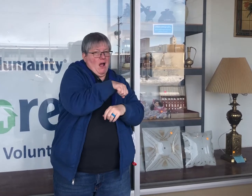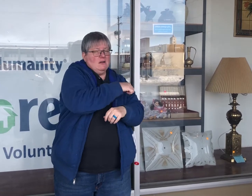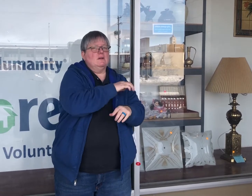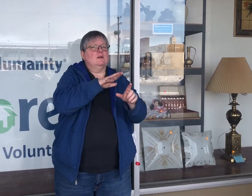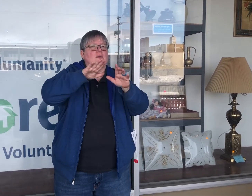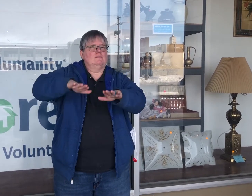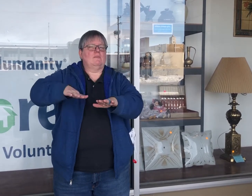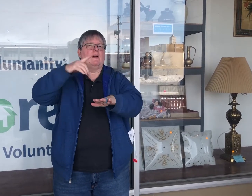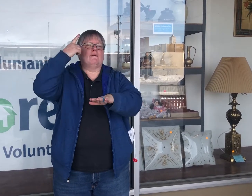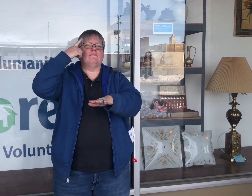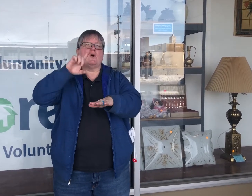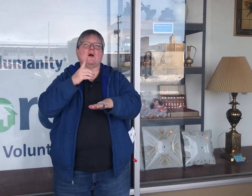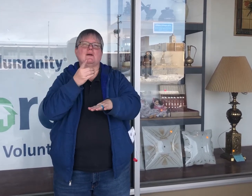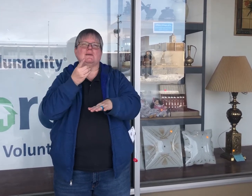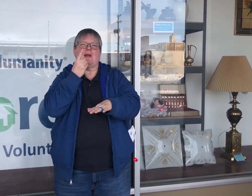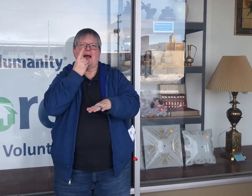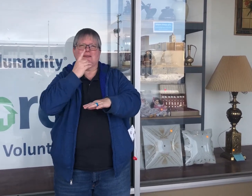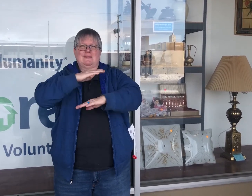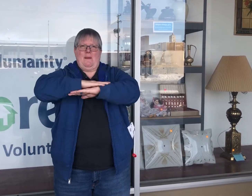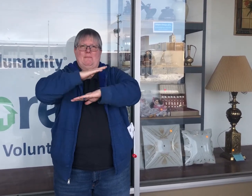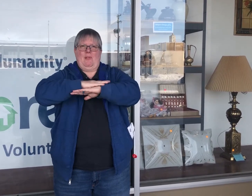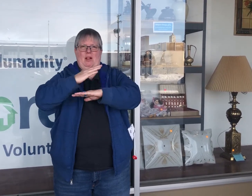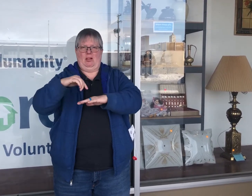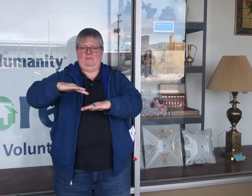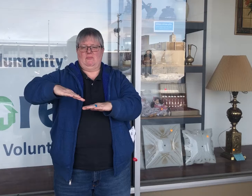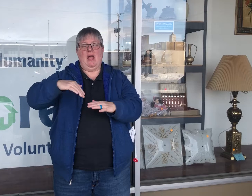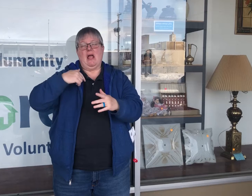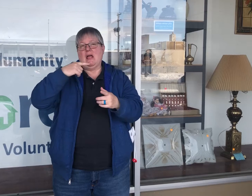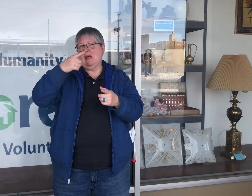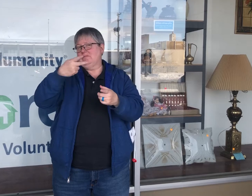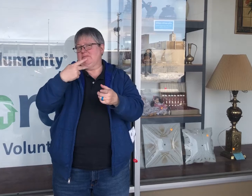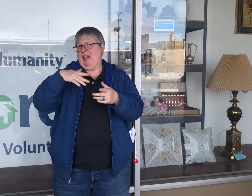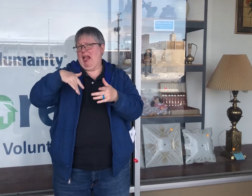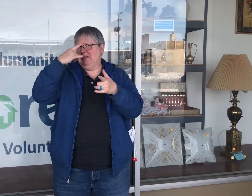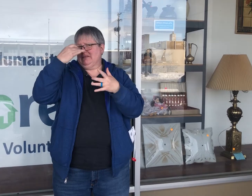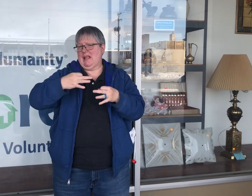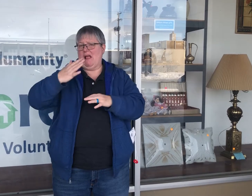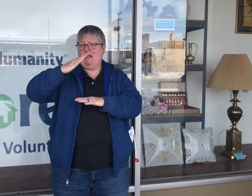And once it's cut we're going to use it for the dining table. Now Summer and I haven't decided